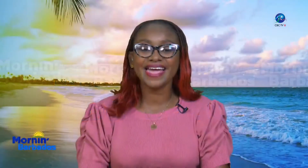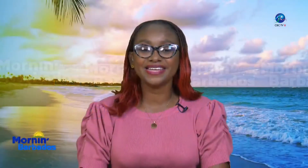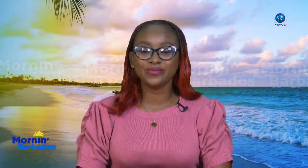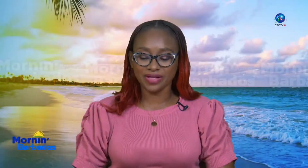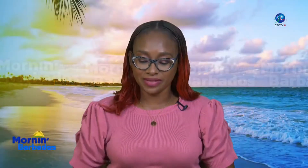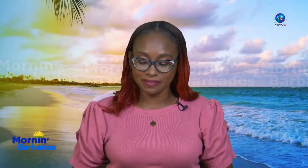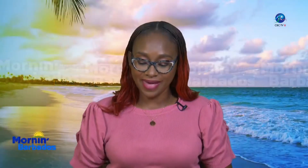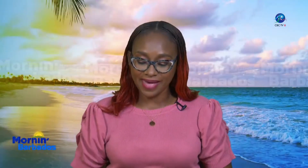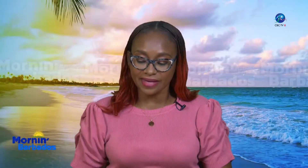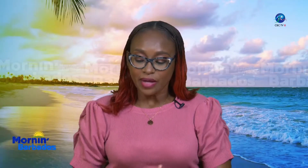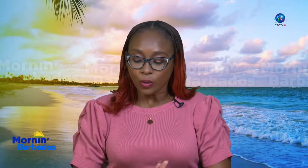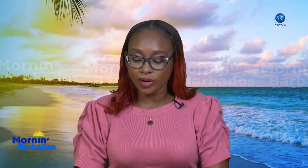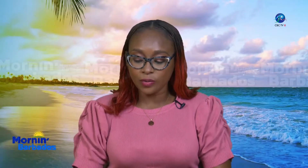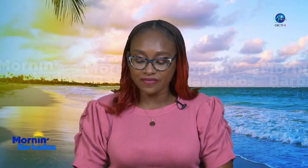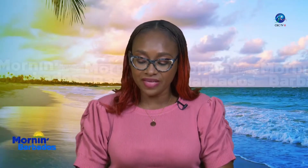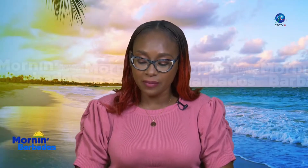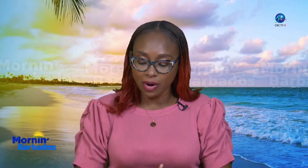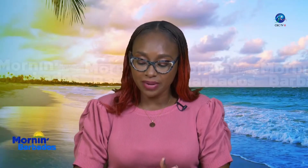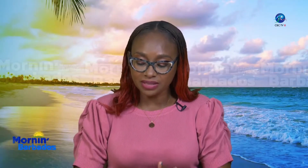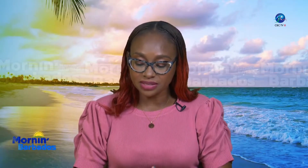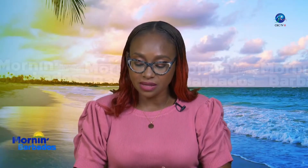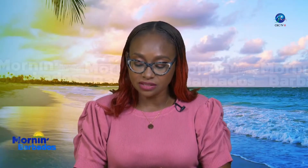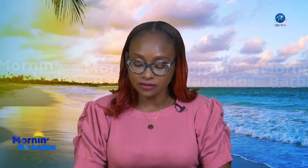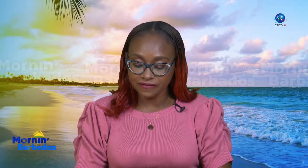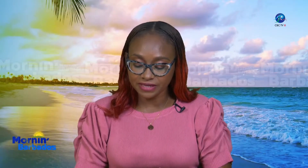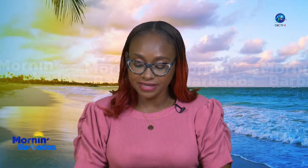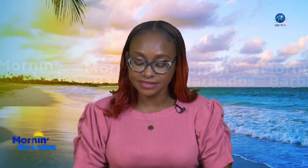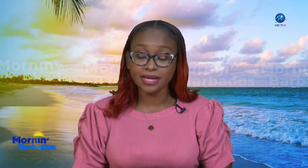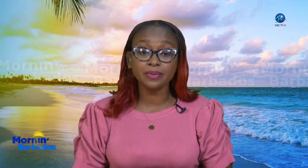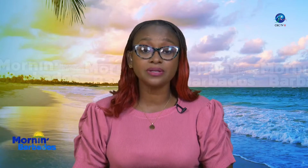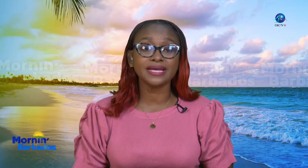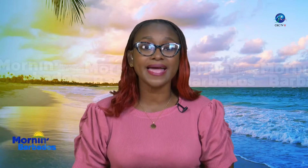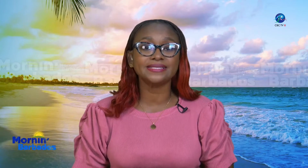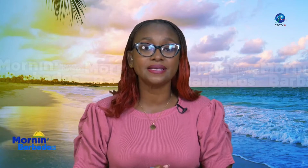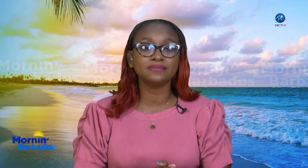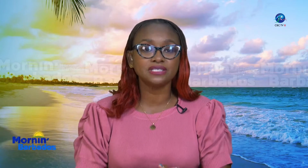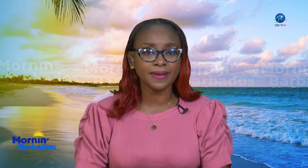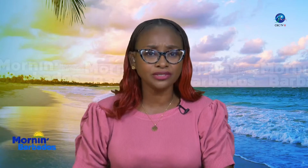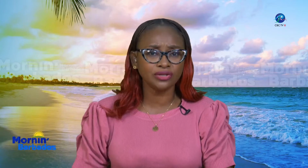and welcome back we're with the Barbados council for the disabled and some special